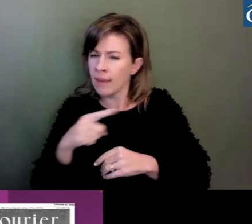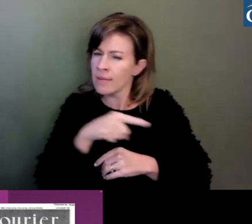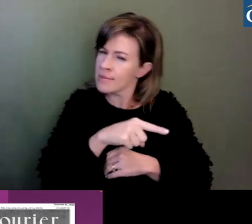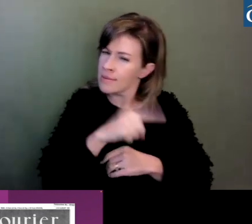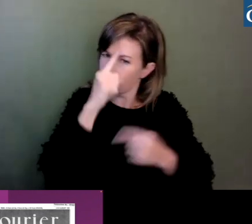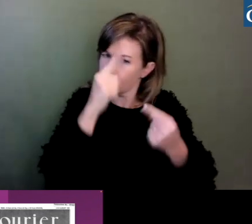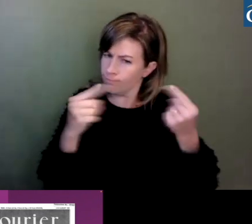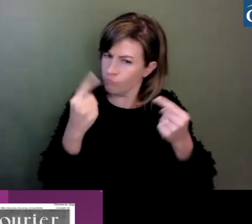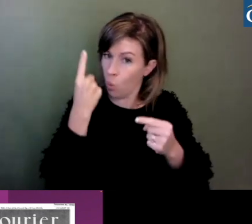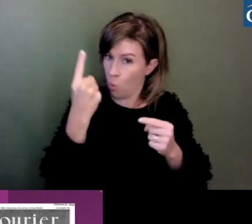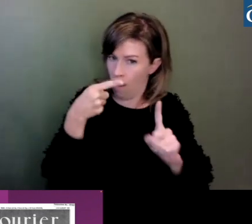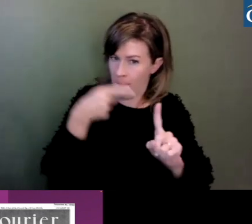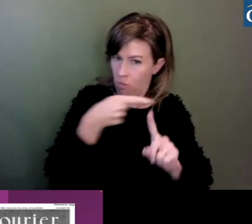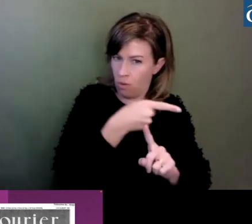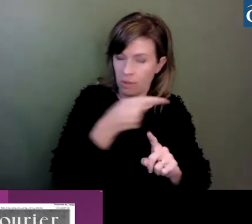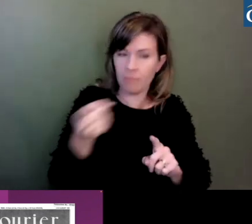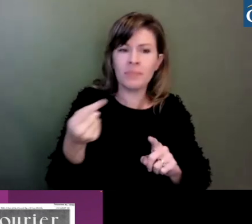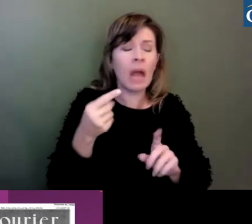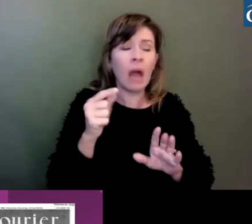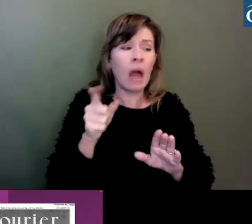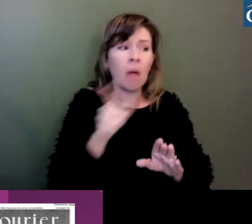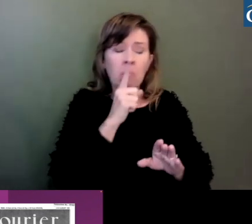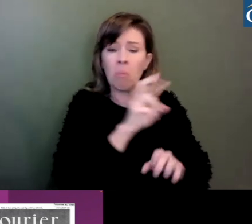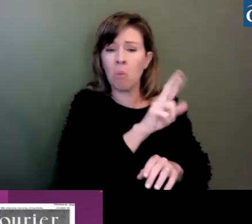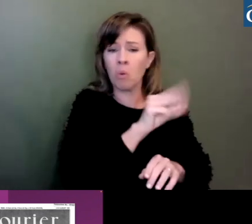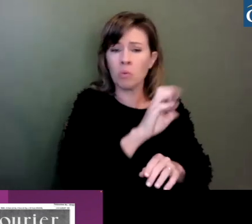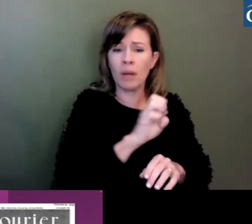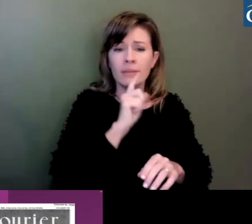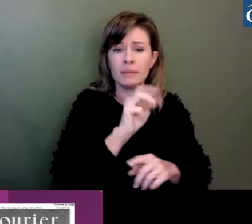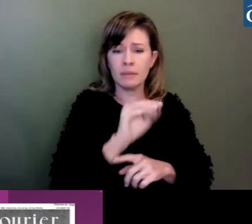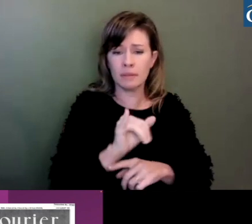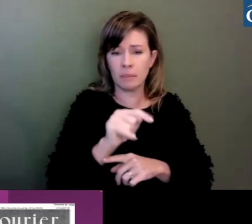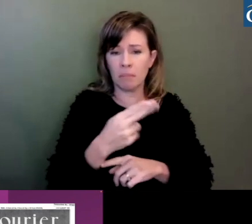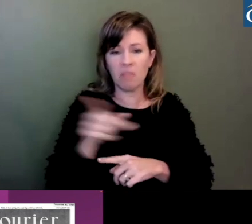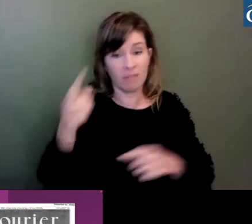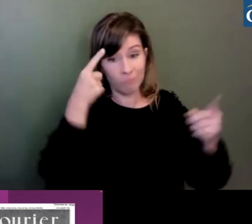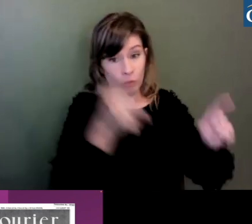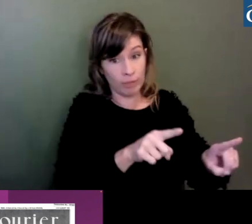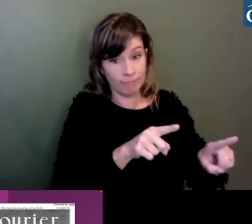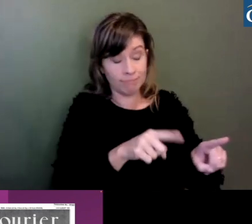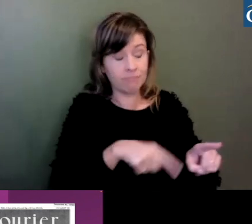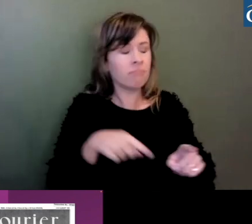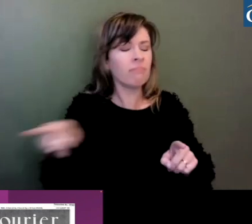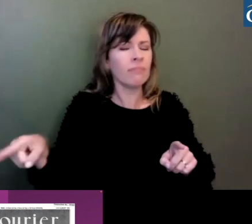pushed back on was not that race was a myth, they agreed that race was a myth. The point they pushed back on was